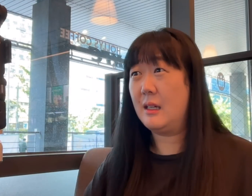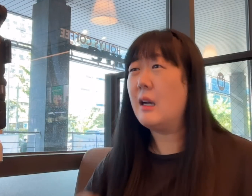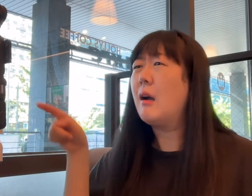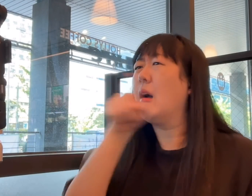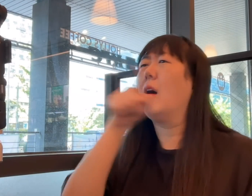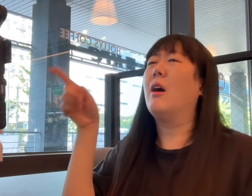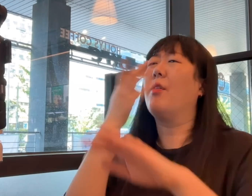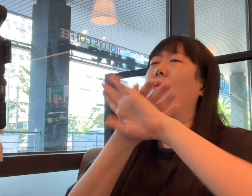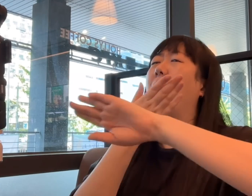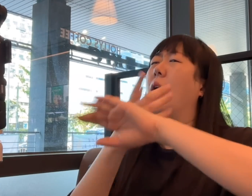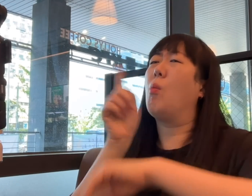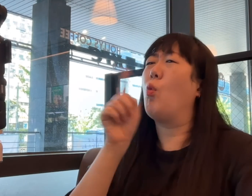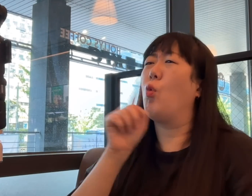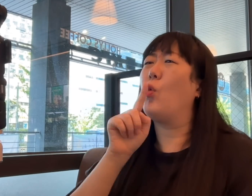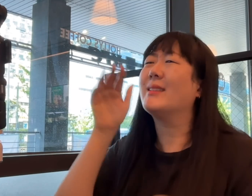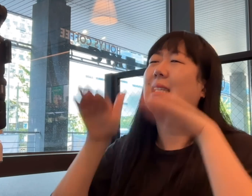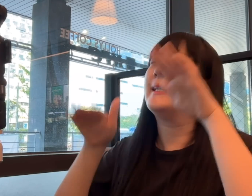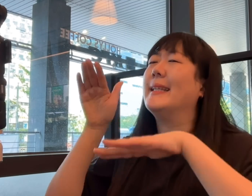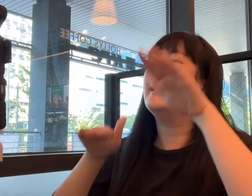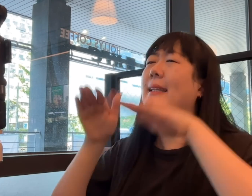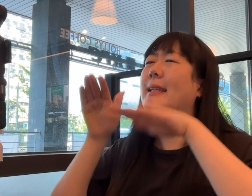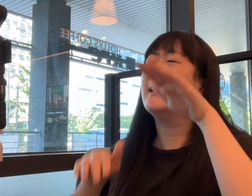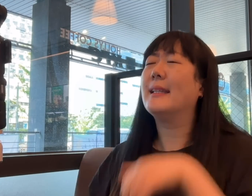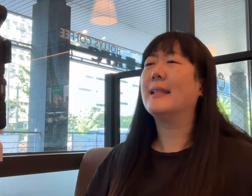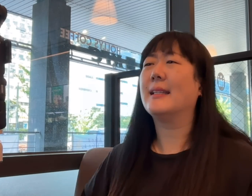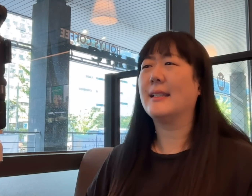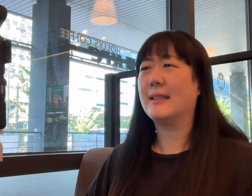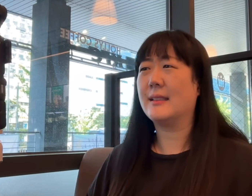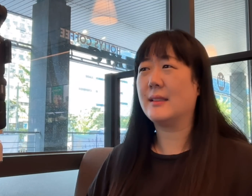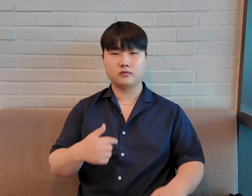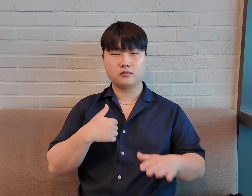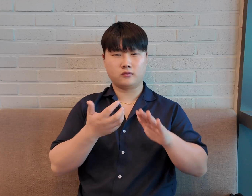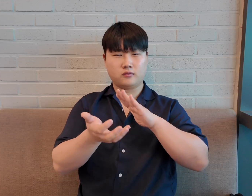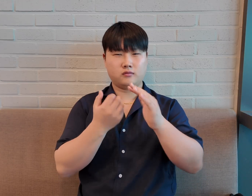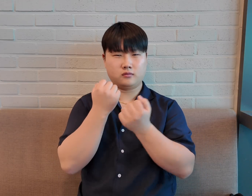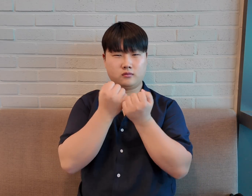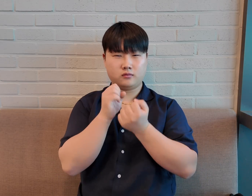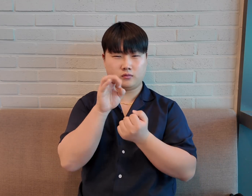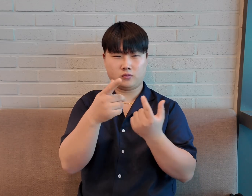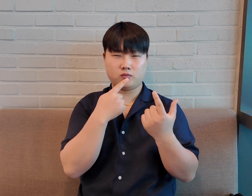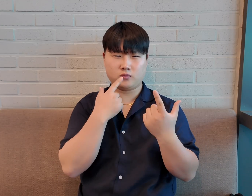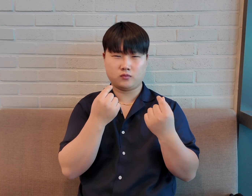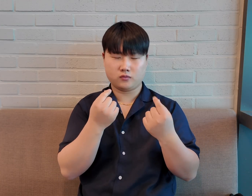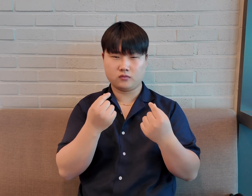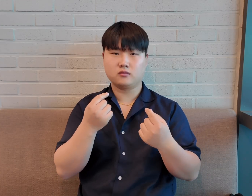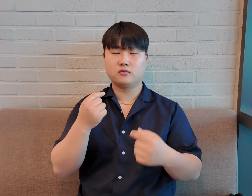What's the difference between the two? As I explained before,